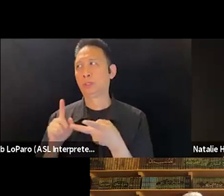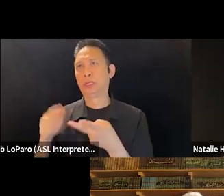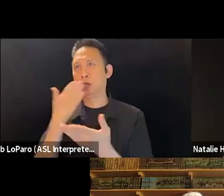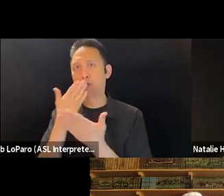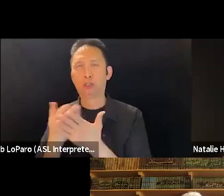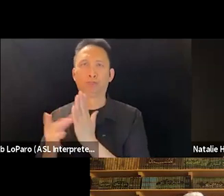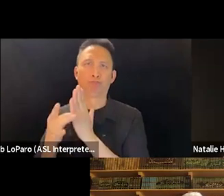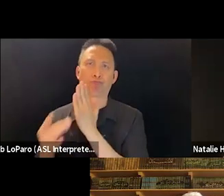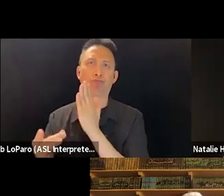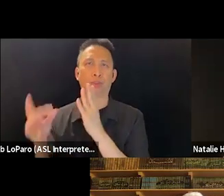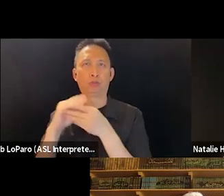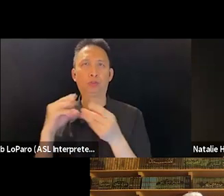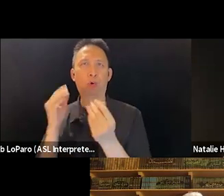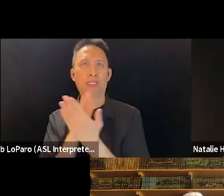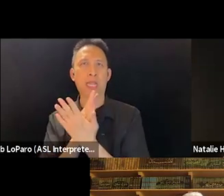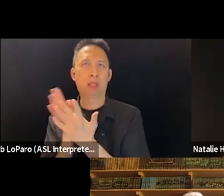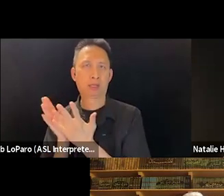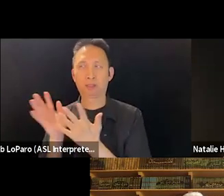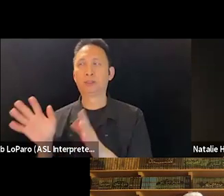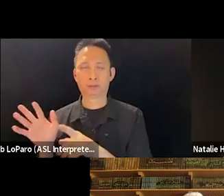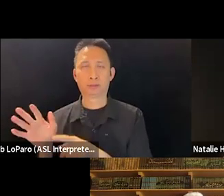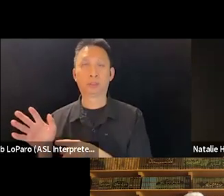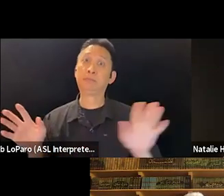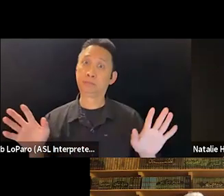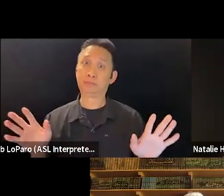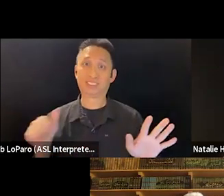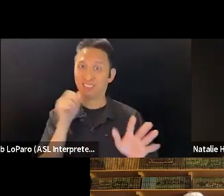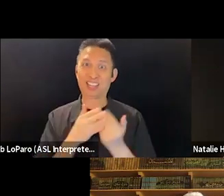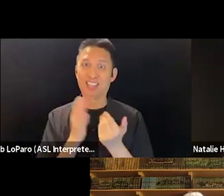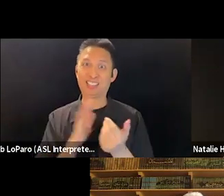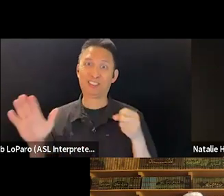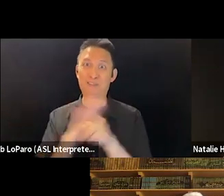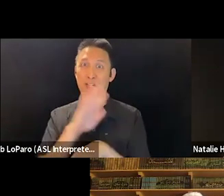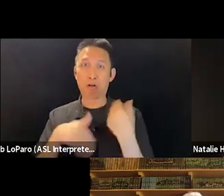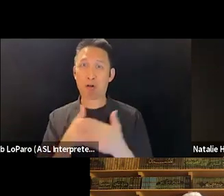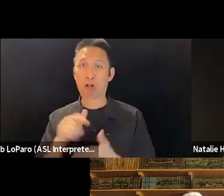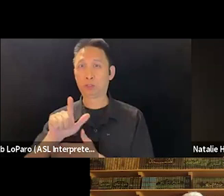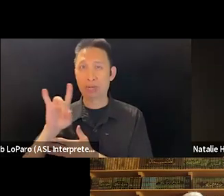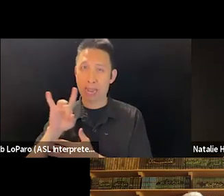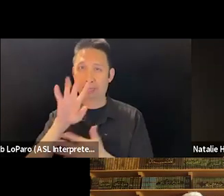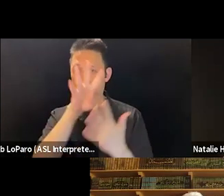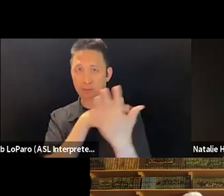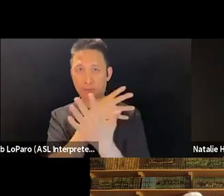So it varies a lot by the way, it's not that easy. As Alex also mentioned as a broadcaster is not that easy at all.